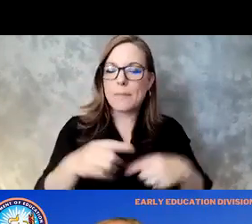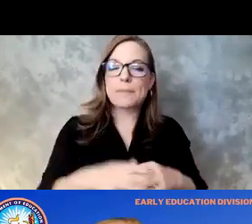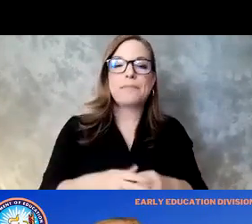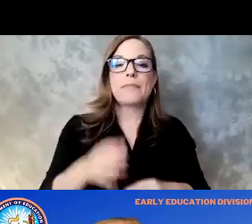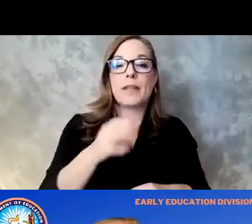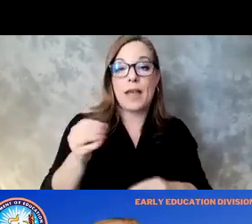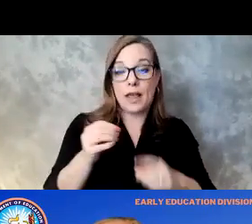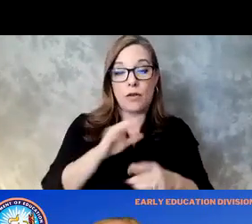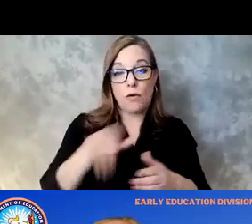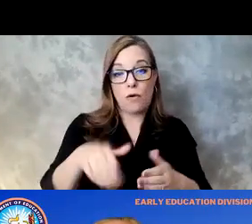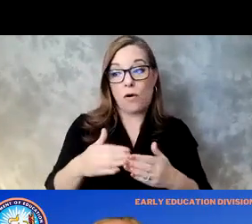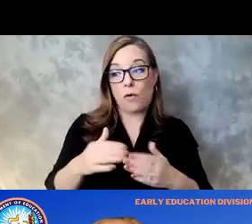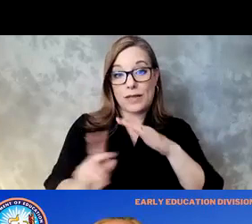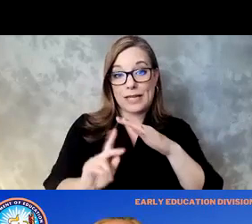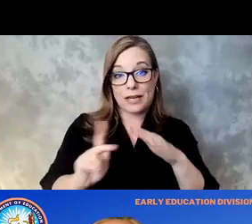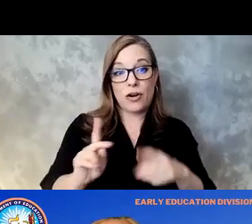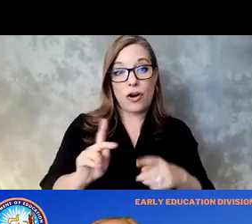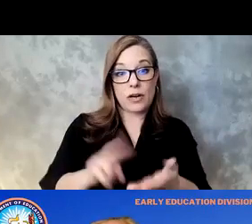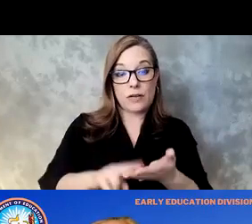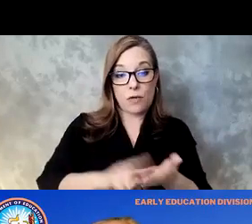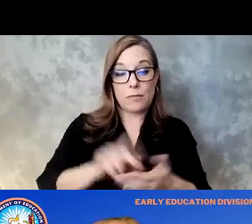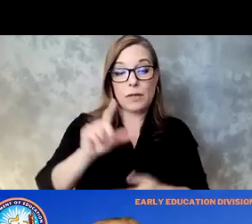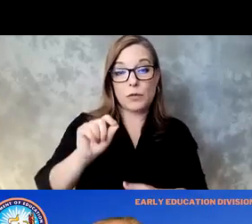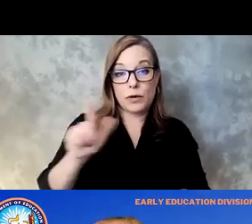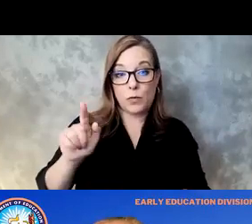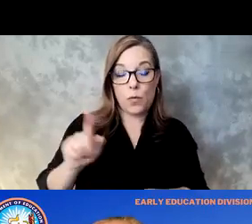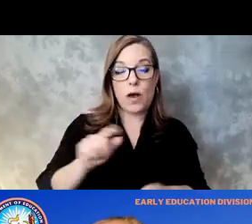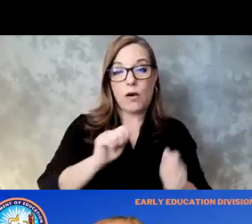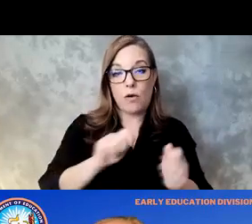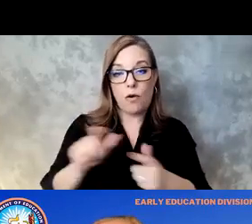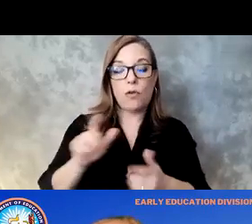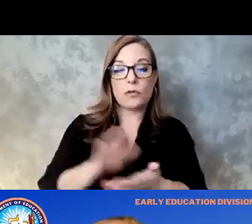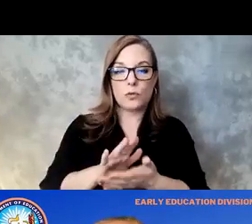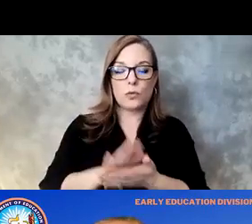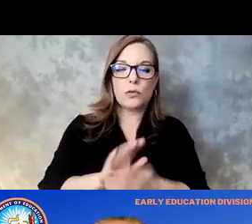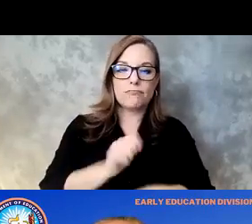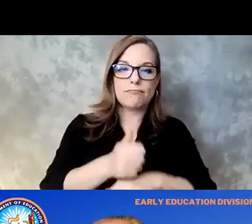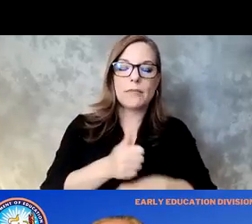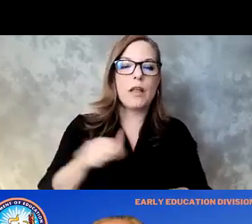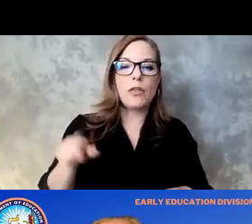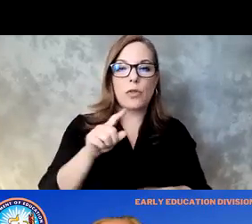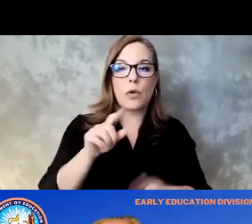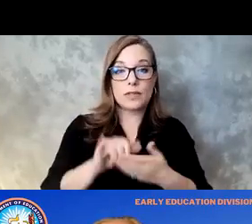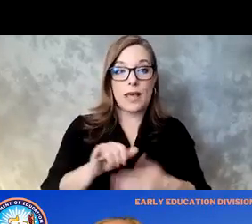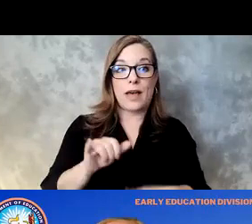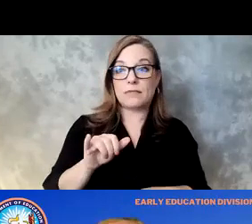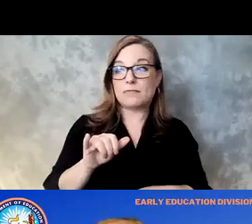enrollment in 2021 and or 2019–20 that are still in operation this year will be receiving